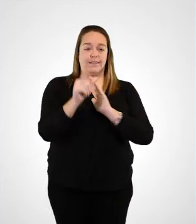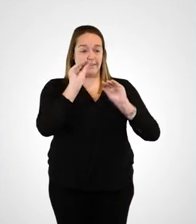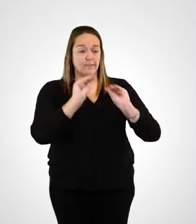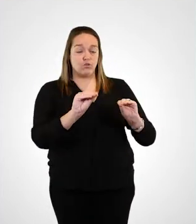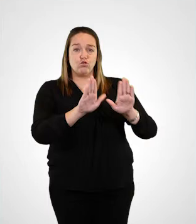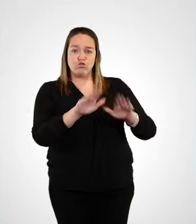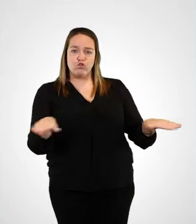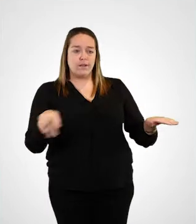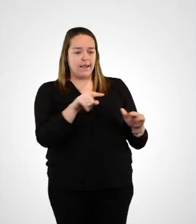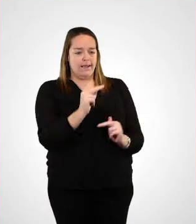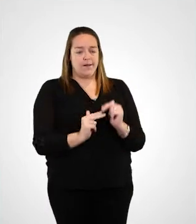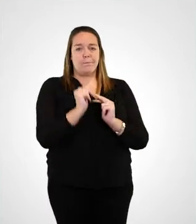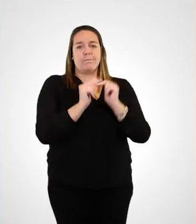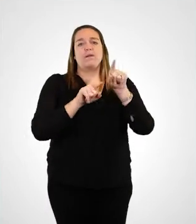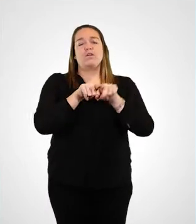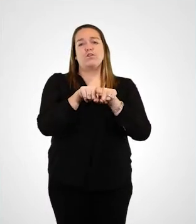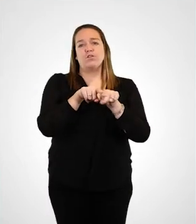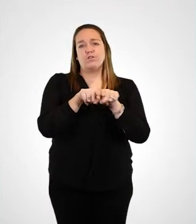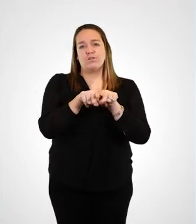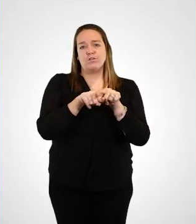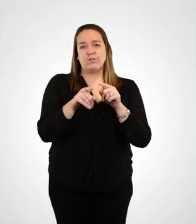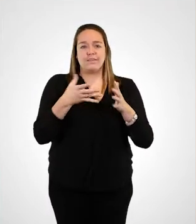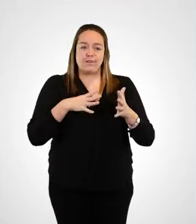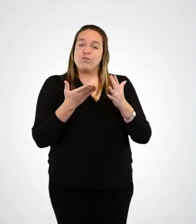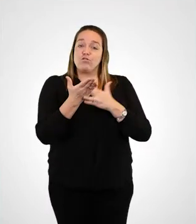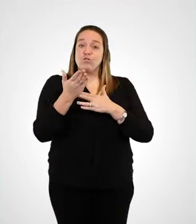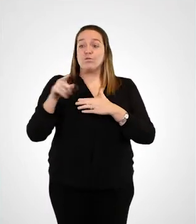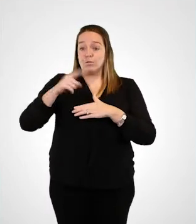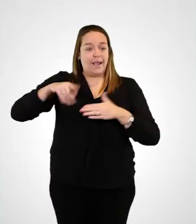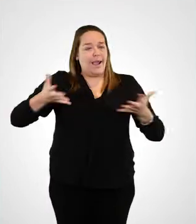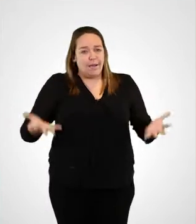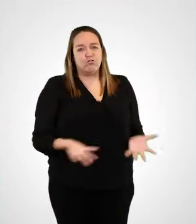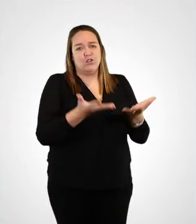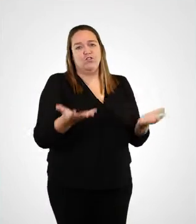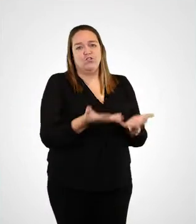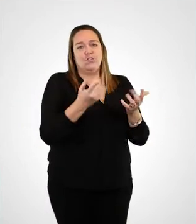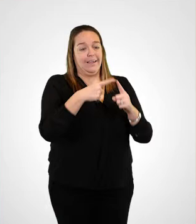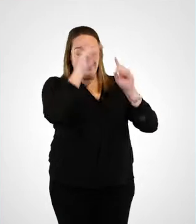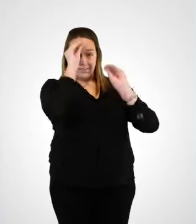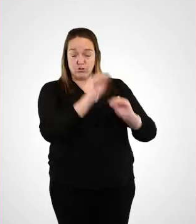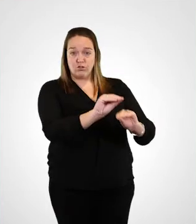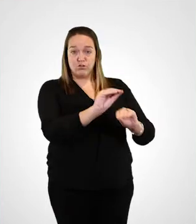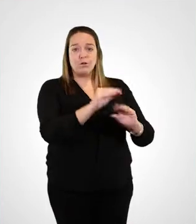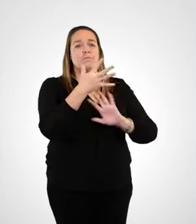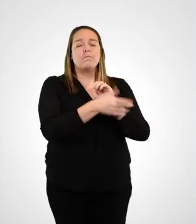So those are skills that children develop by encouragement and direct teaching